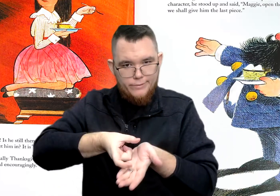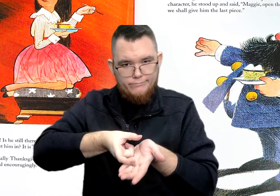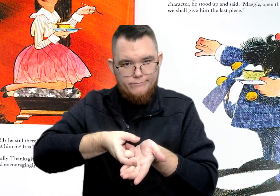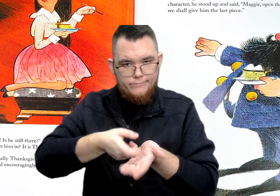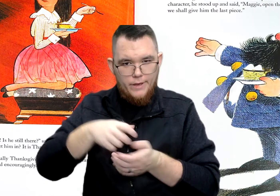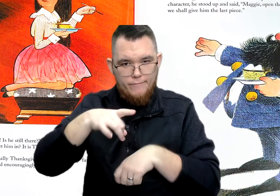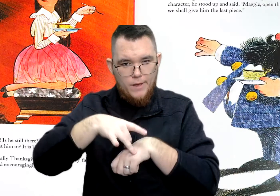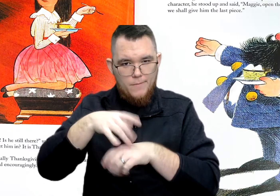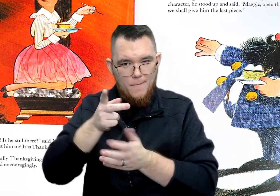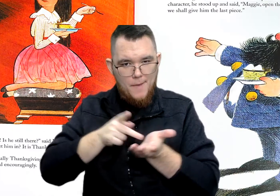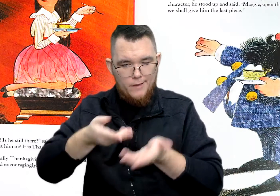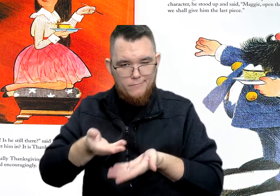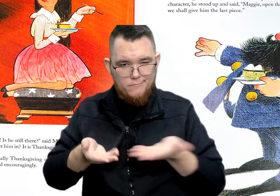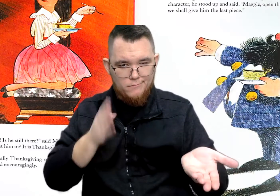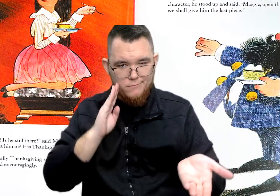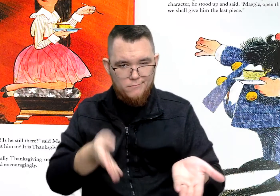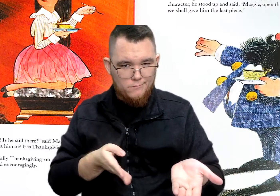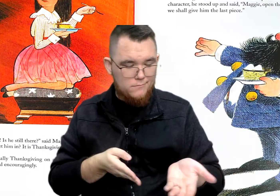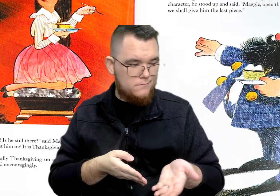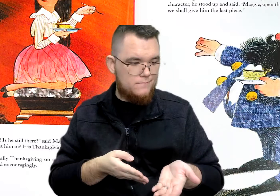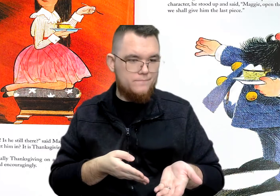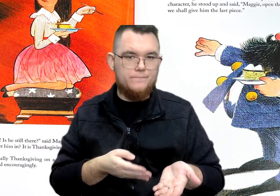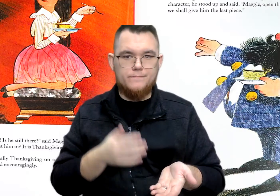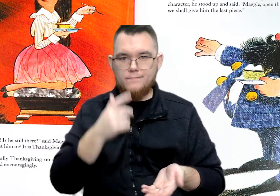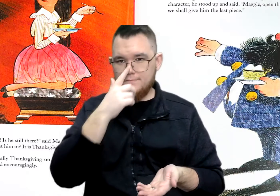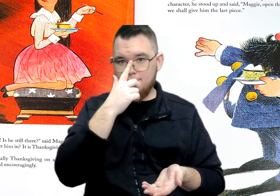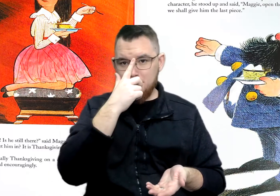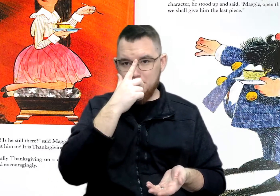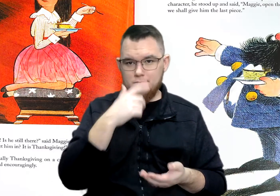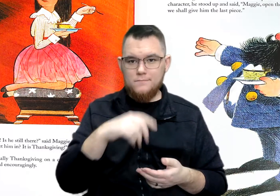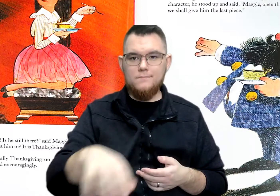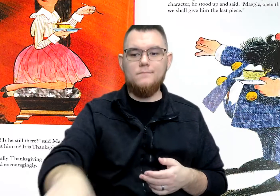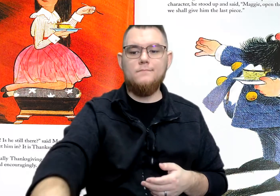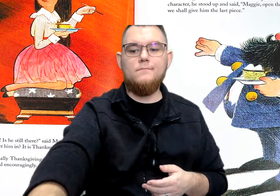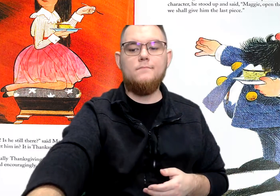“How about ‘Sixteen Men on a Dead Man’s Chest’?”